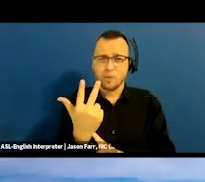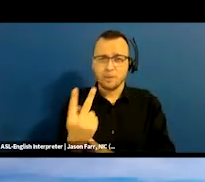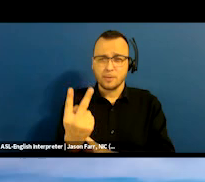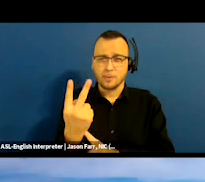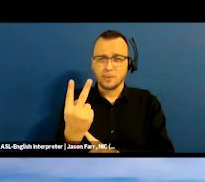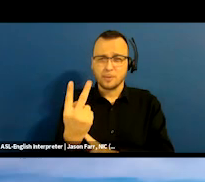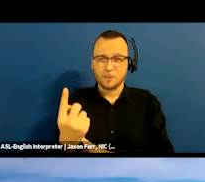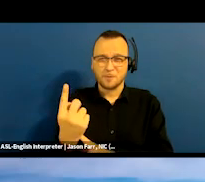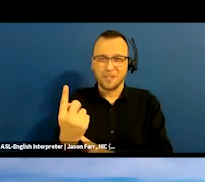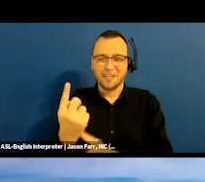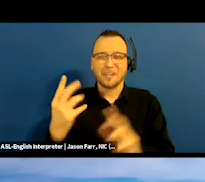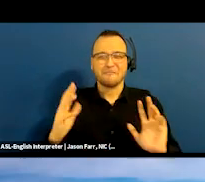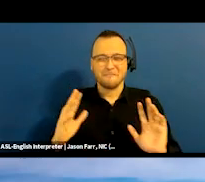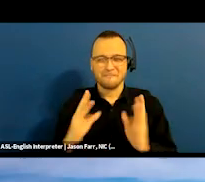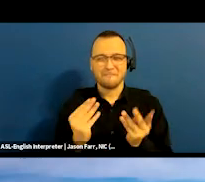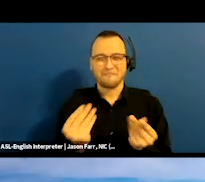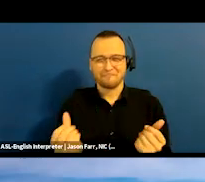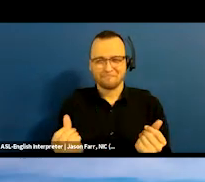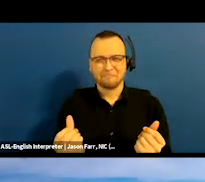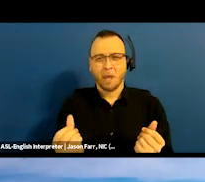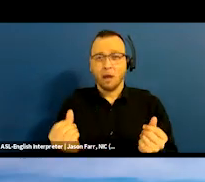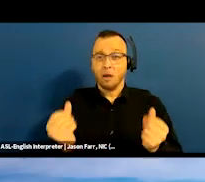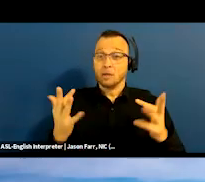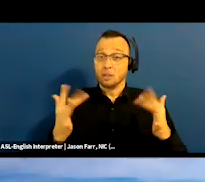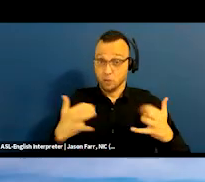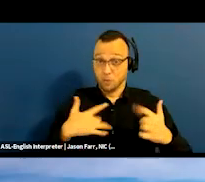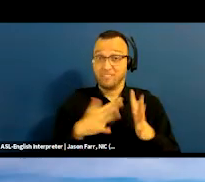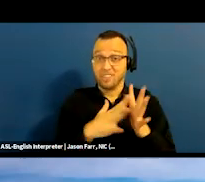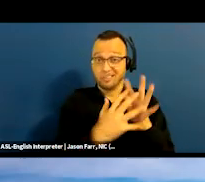The tightest fist you possibly can feeling the tension through the forearm,